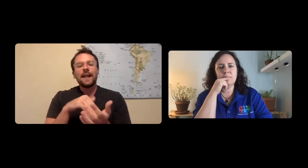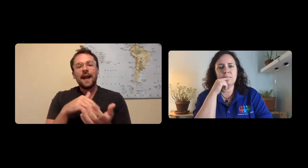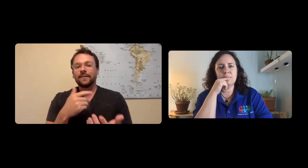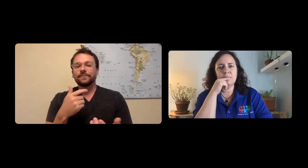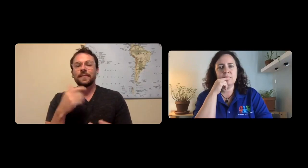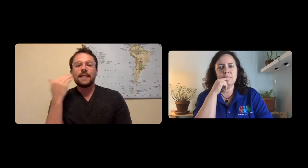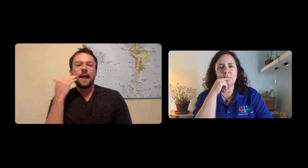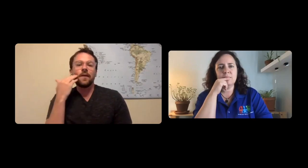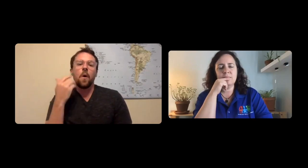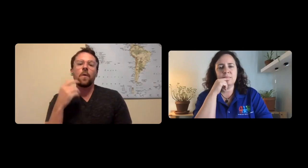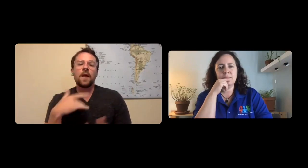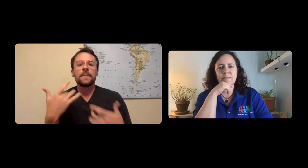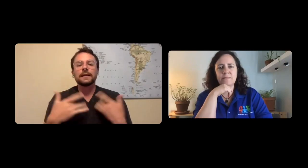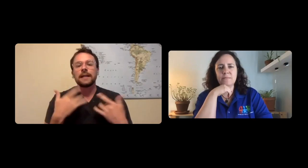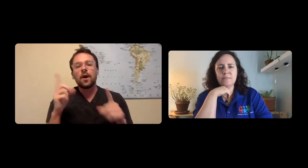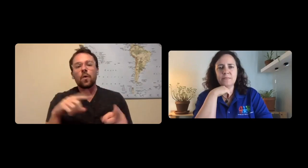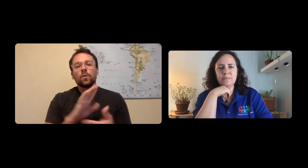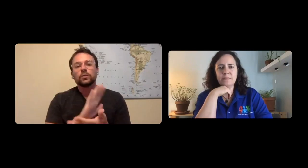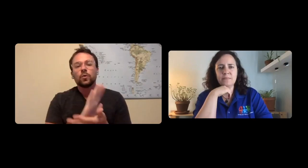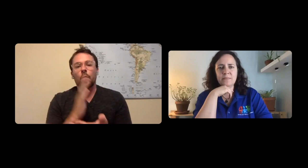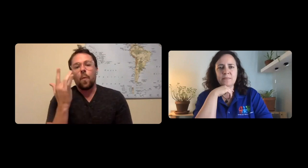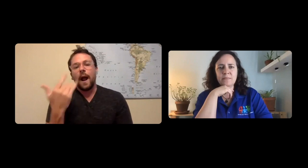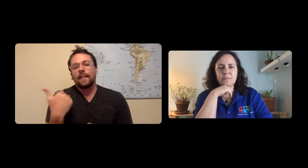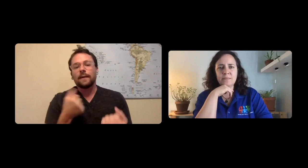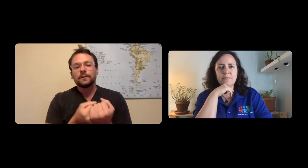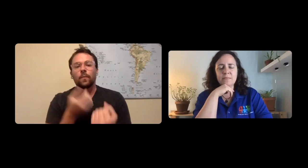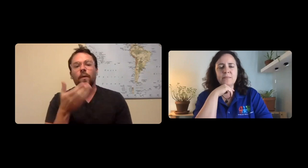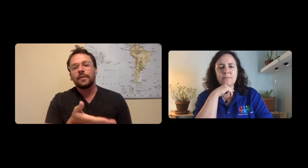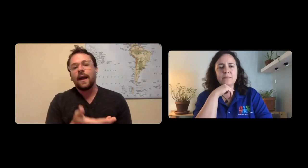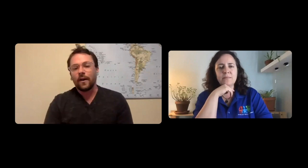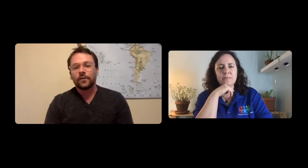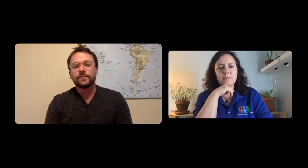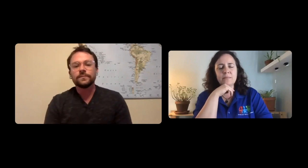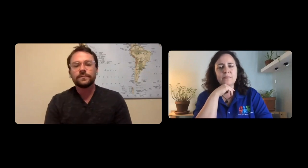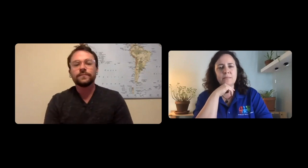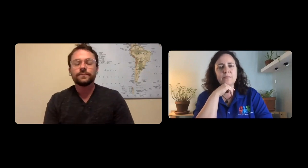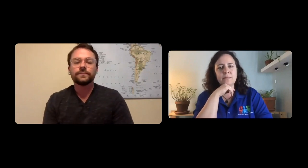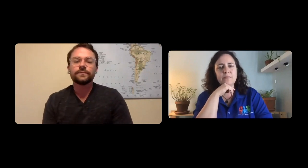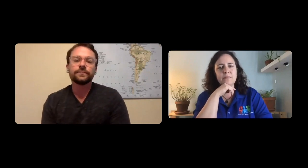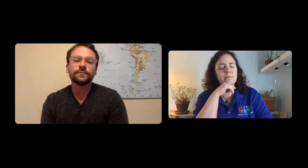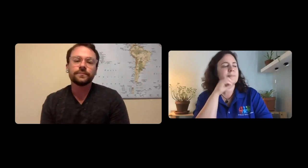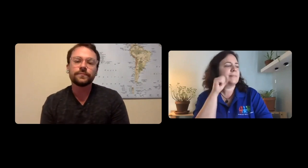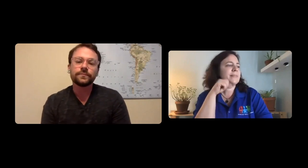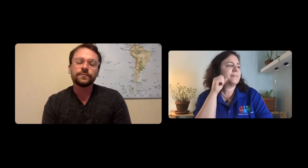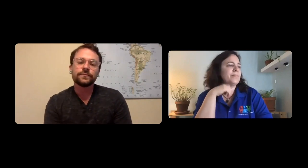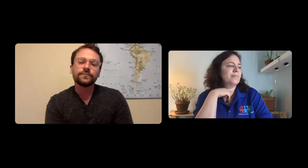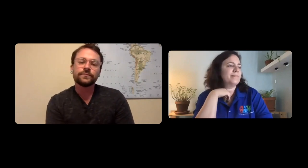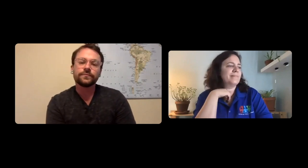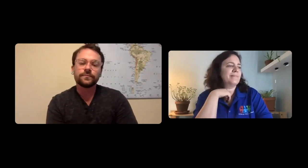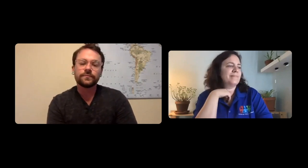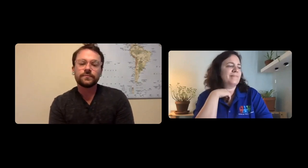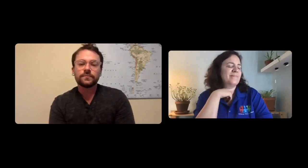If it's simply a feeling of discomfort, they just don't feel like they fit in at home,